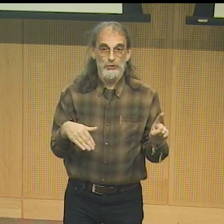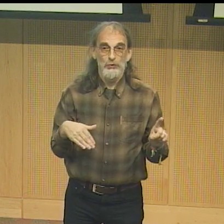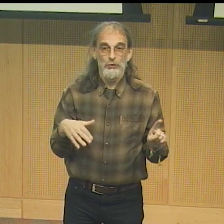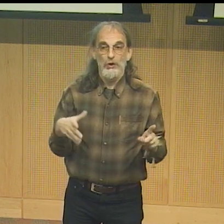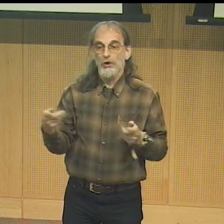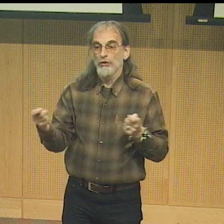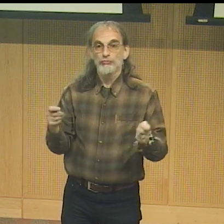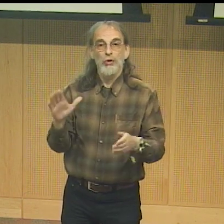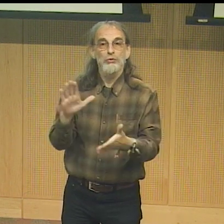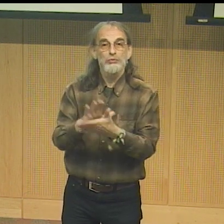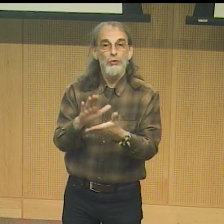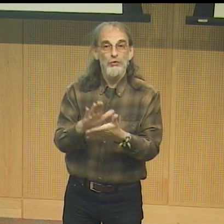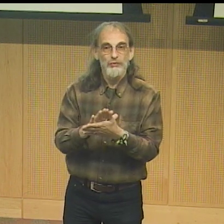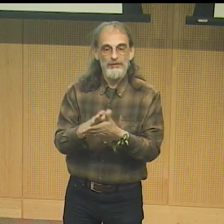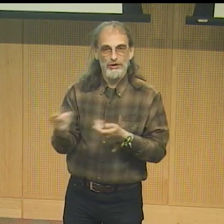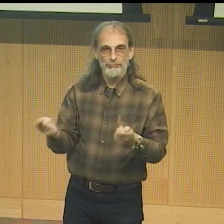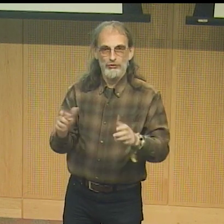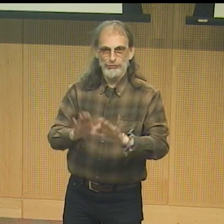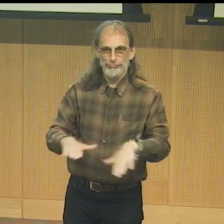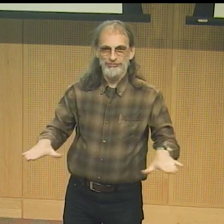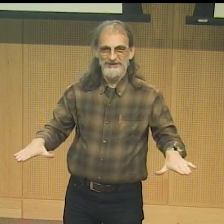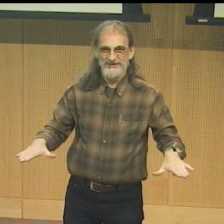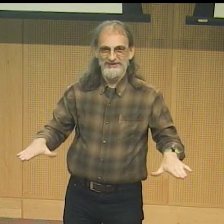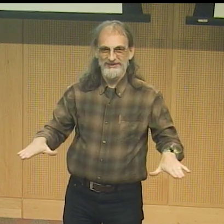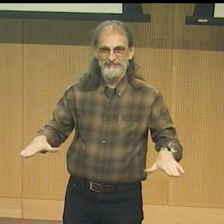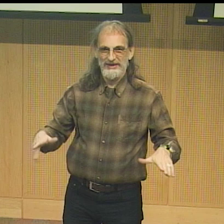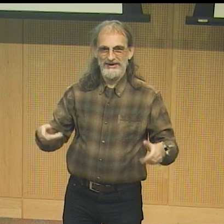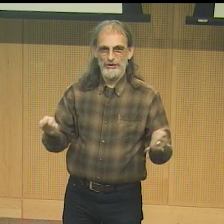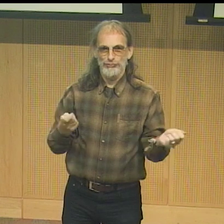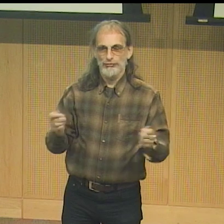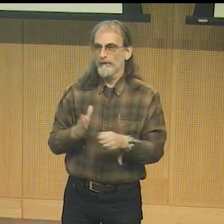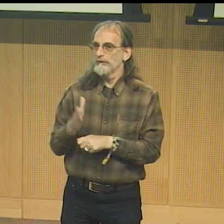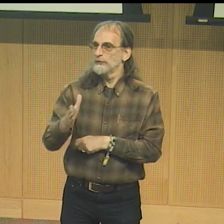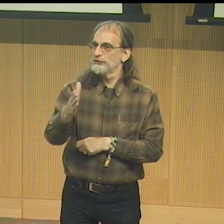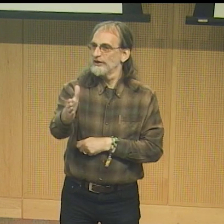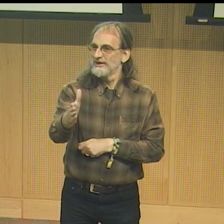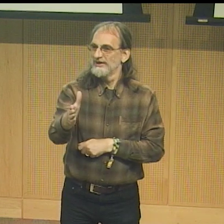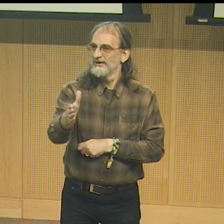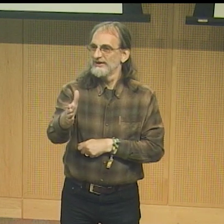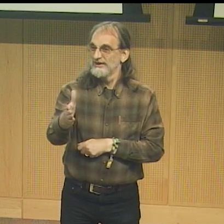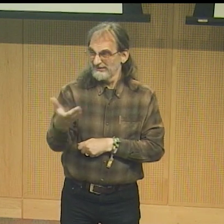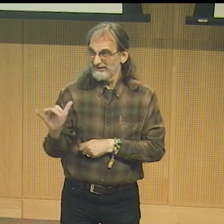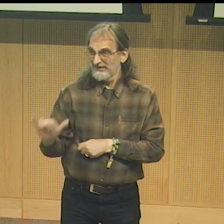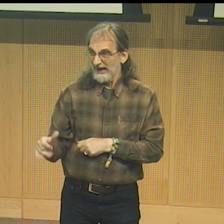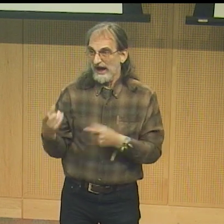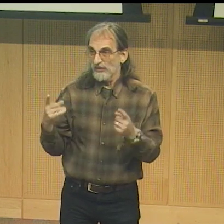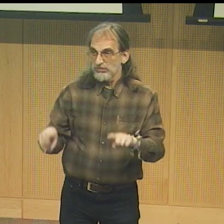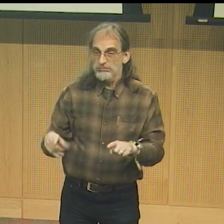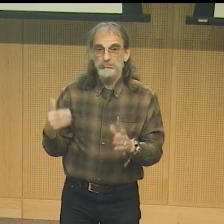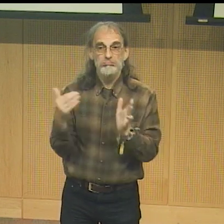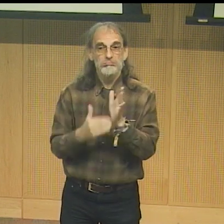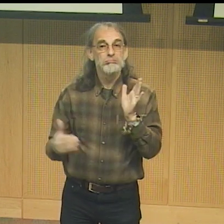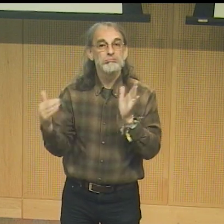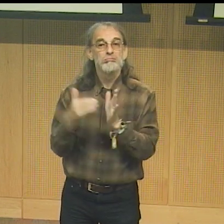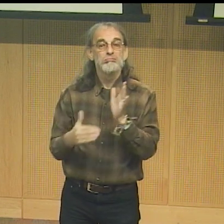of Deaf children and the changes that have taken place in education.